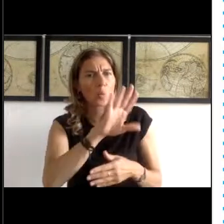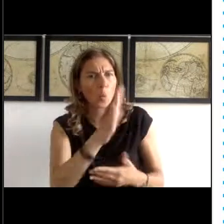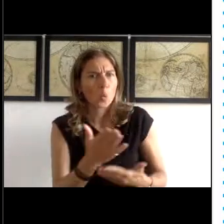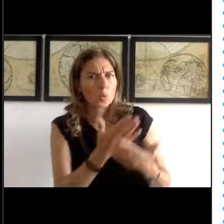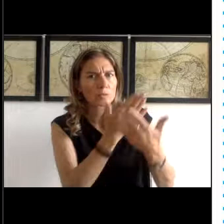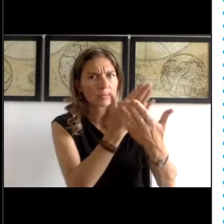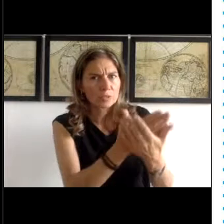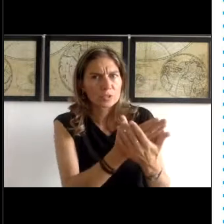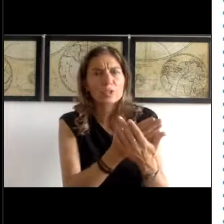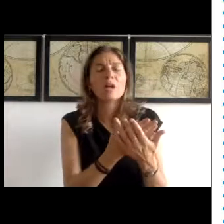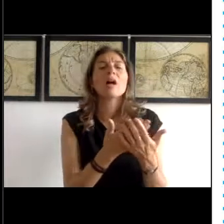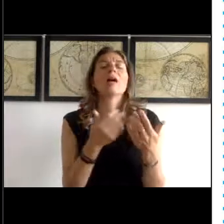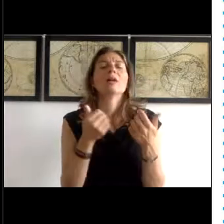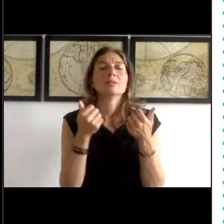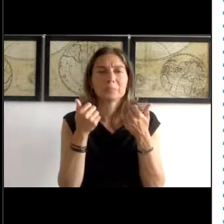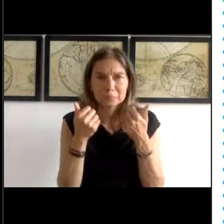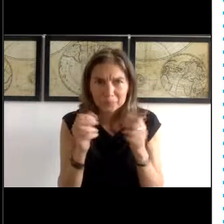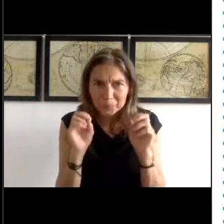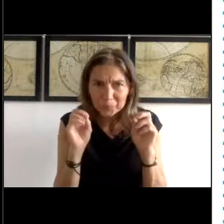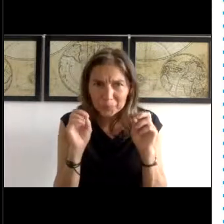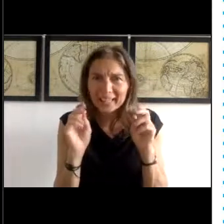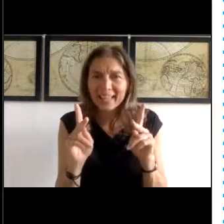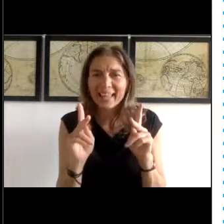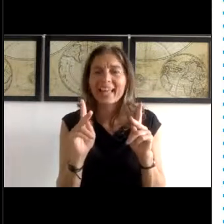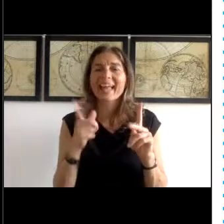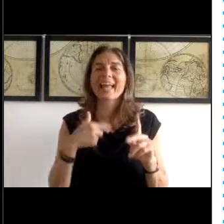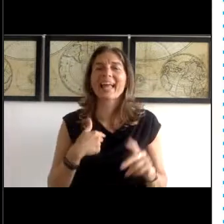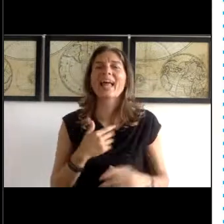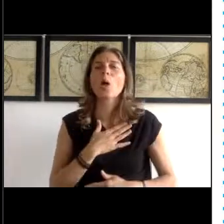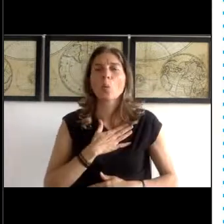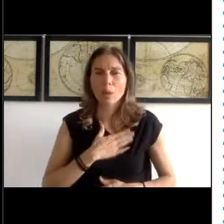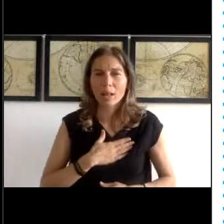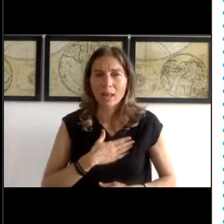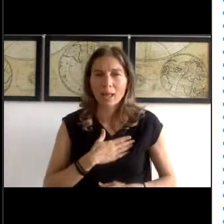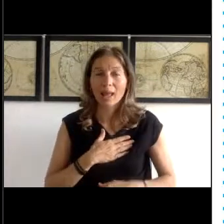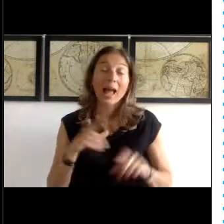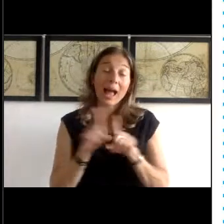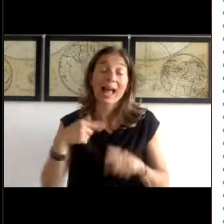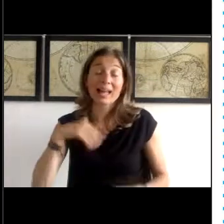by the higher education institutions or other organisations.